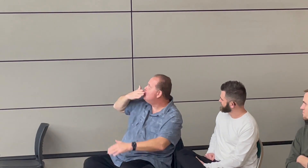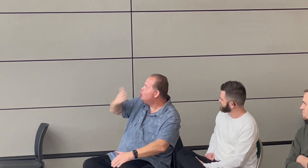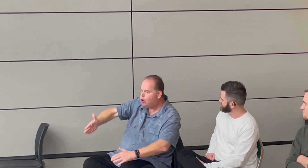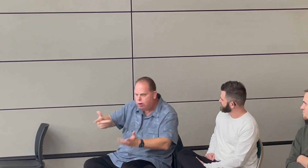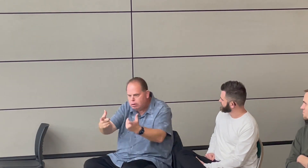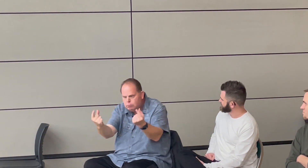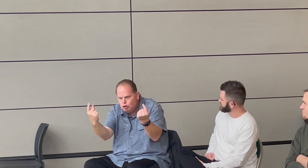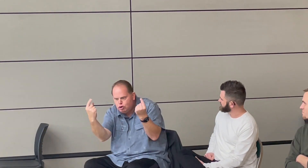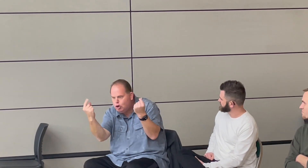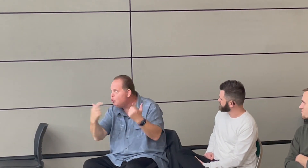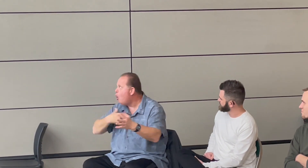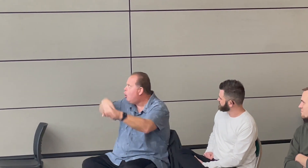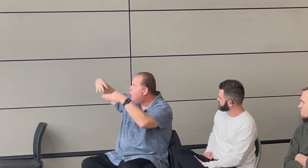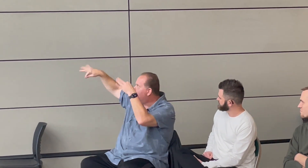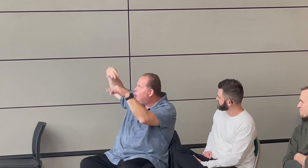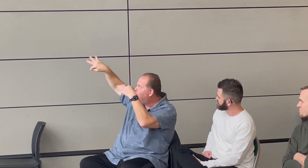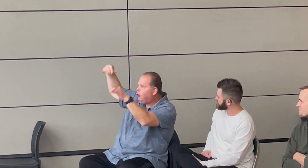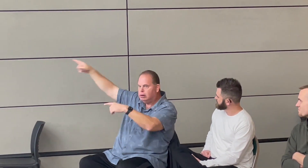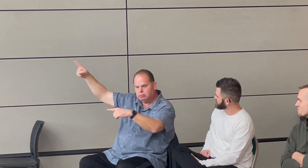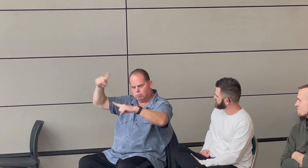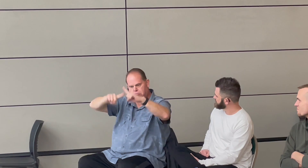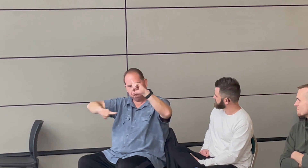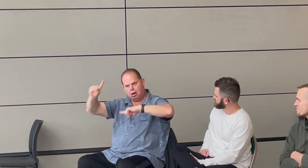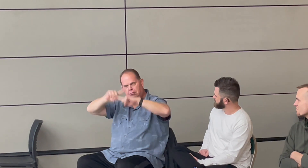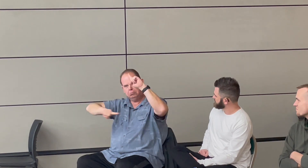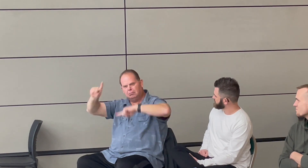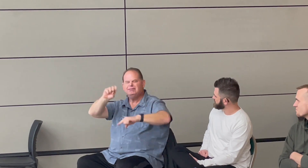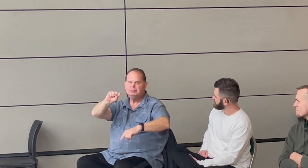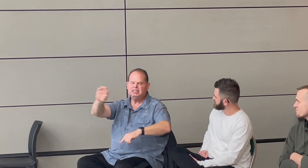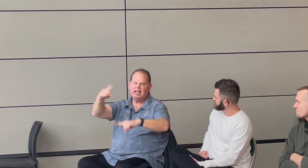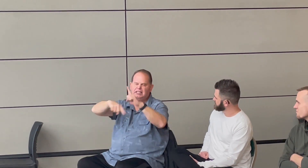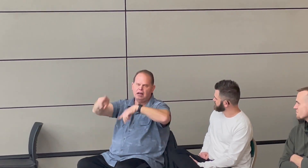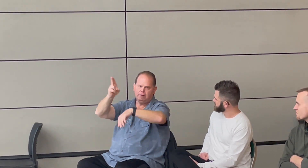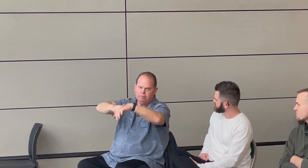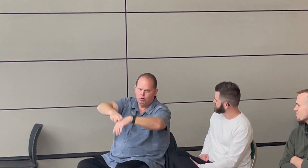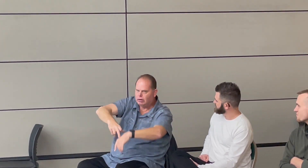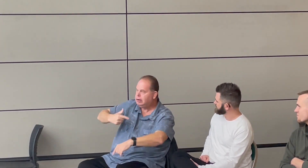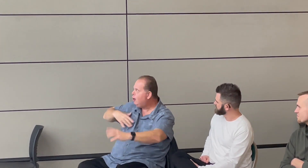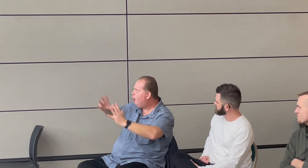have a bunch of attention they would ask me what I was doing we would have conversation they would